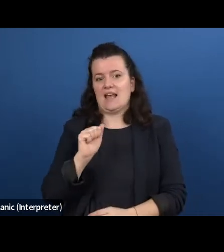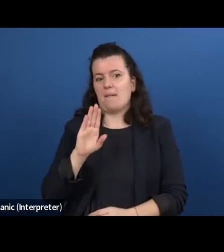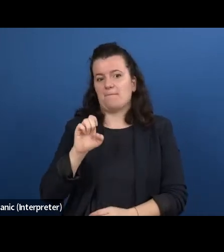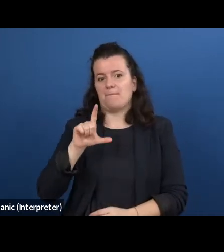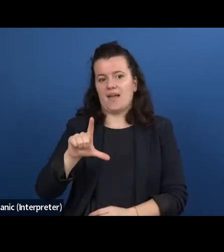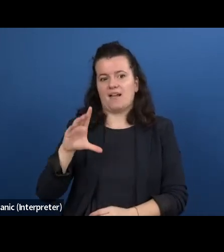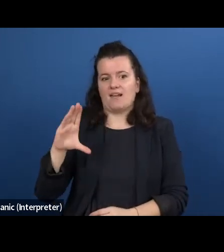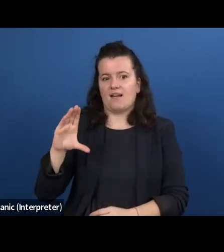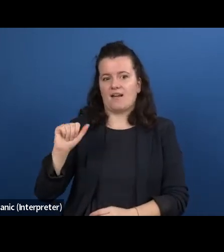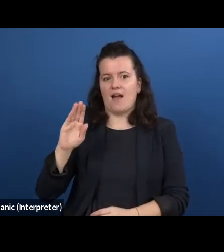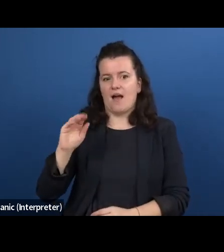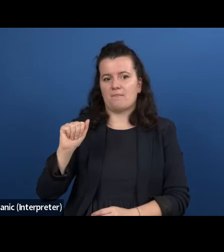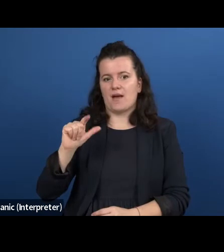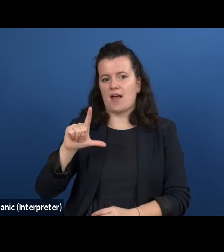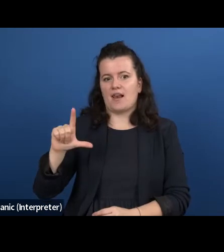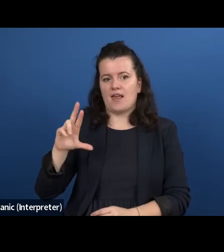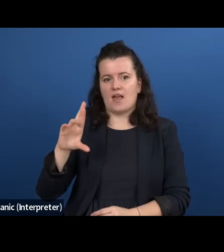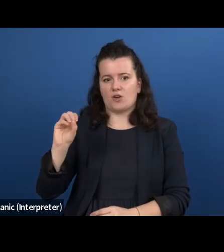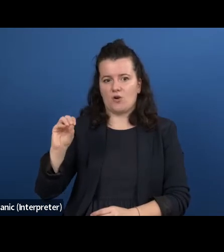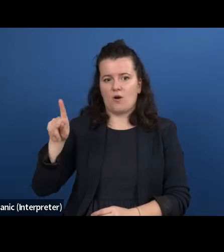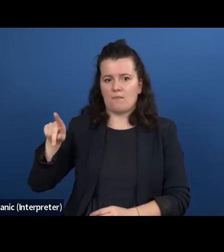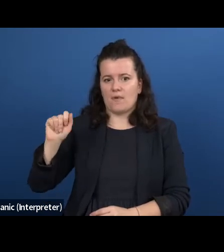She is the coordinator at the CERMI Women's Foundation.